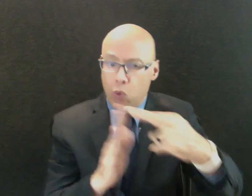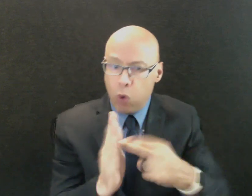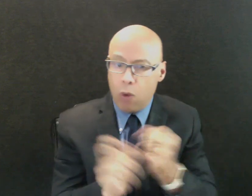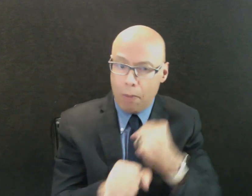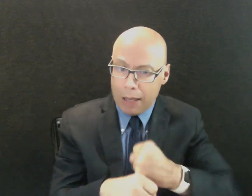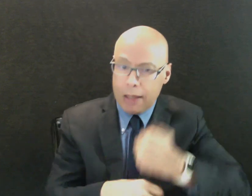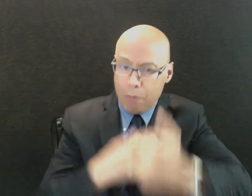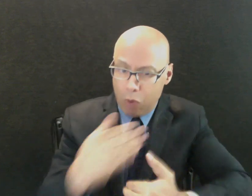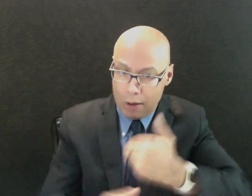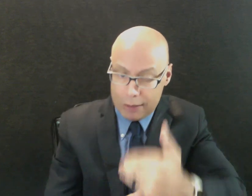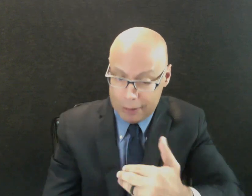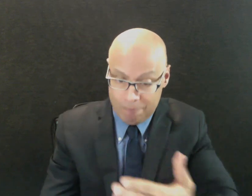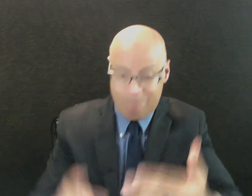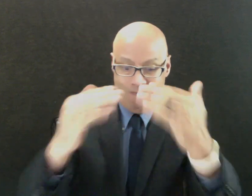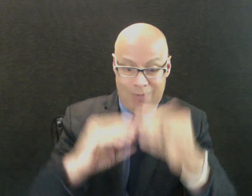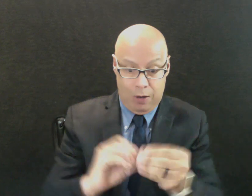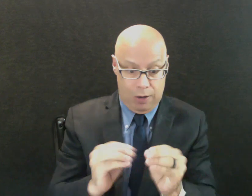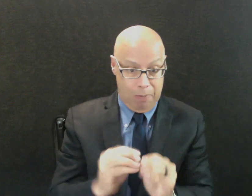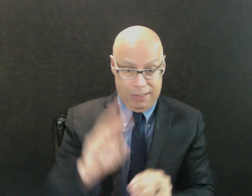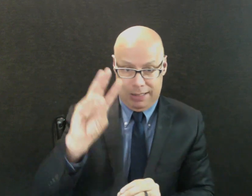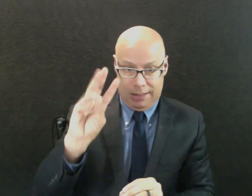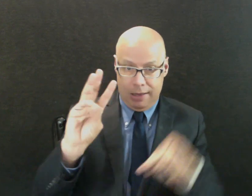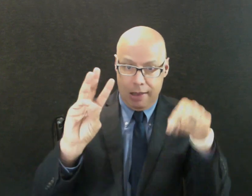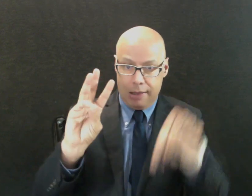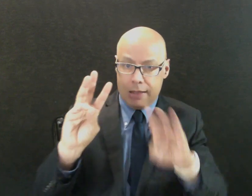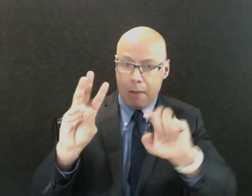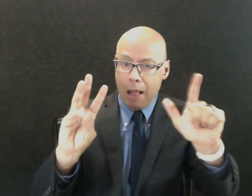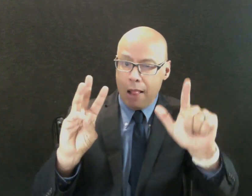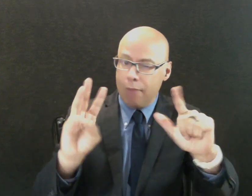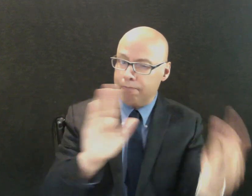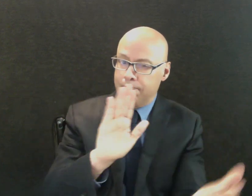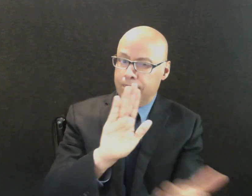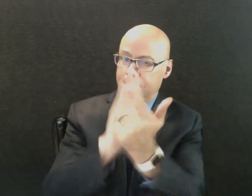This bill would prohibit DHS from denying